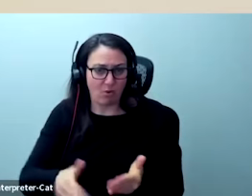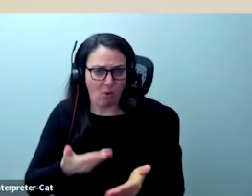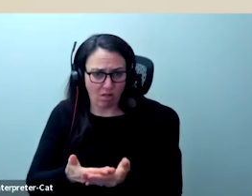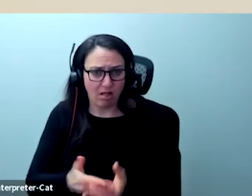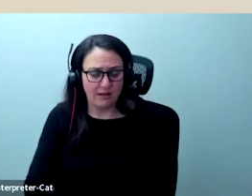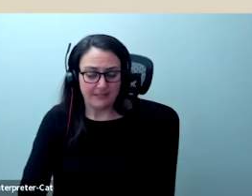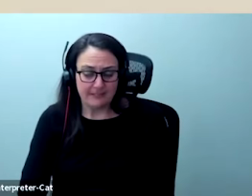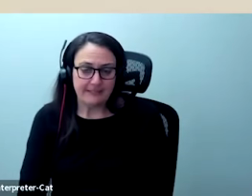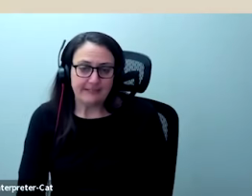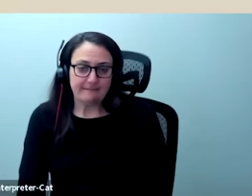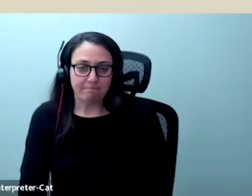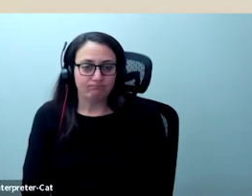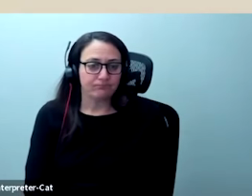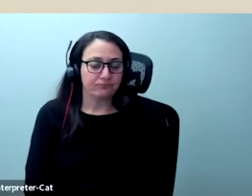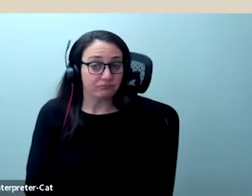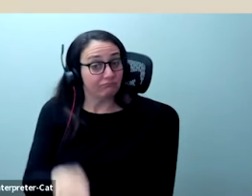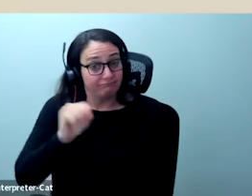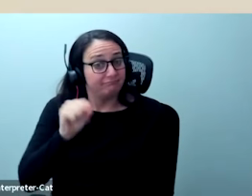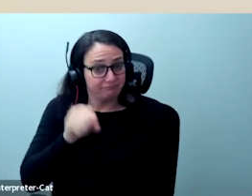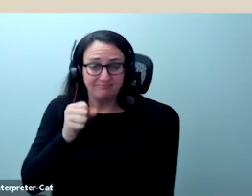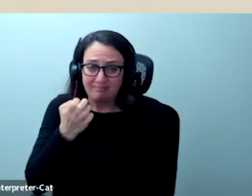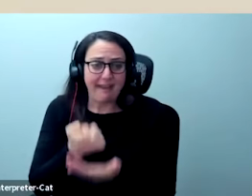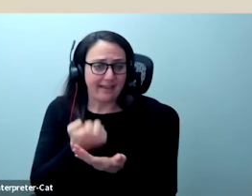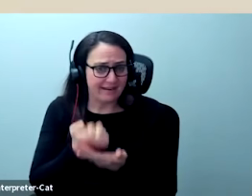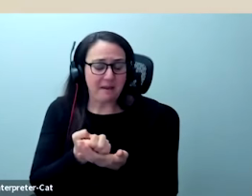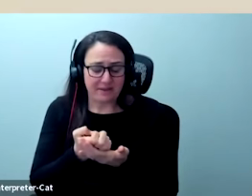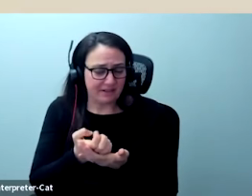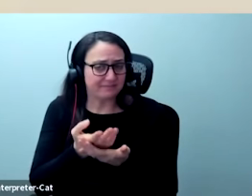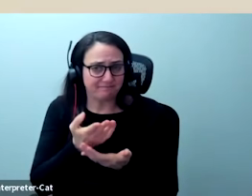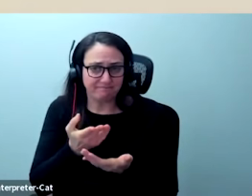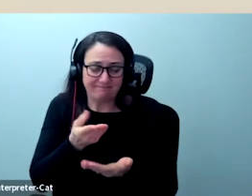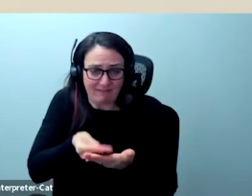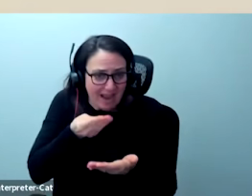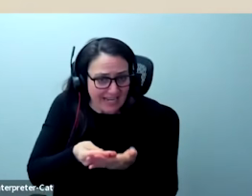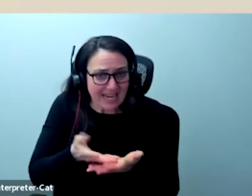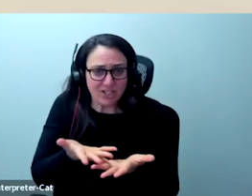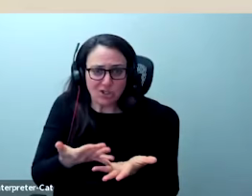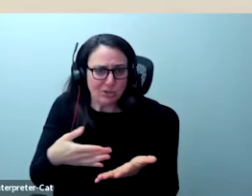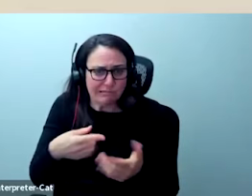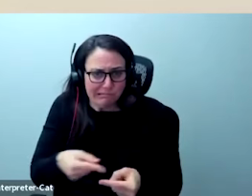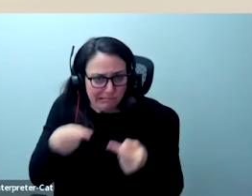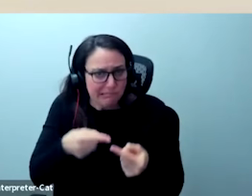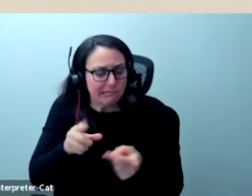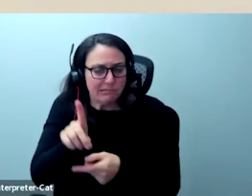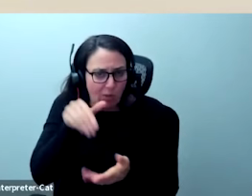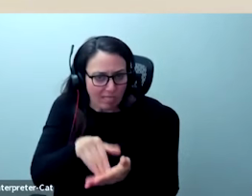And so to your point, yes, economic financial vulnerability is 1,000% a problem.